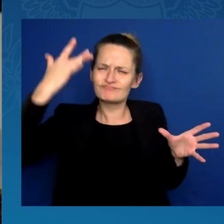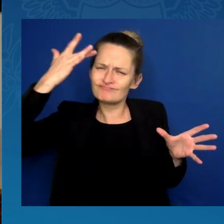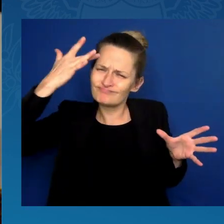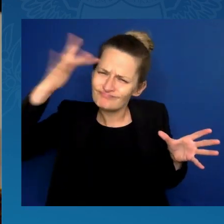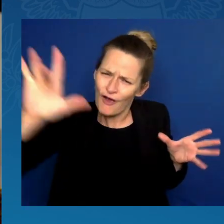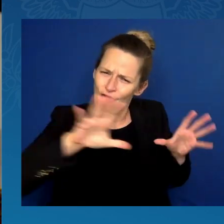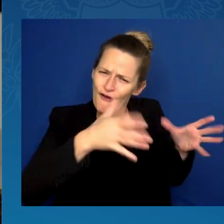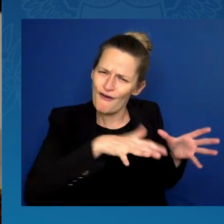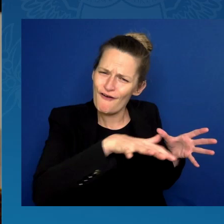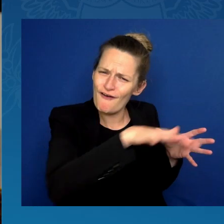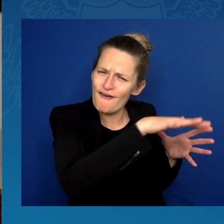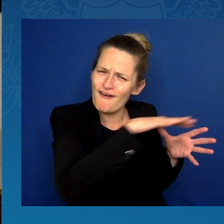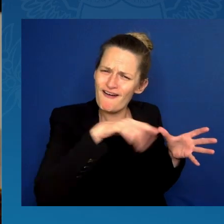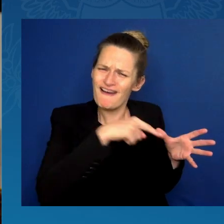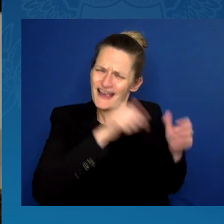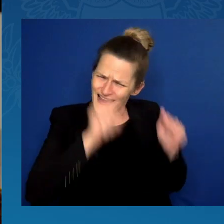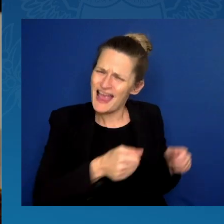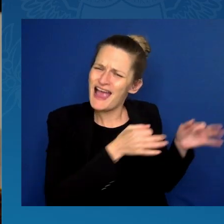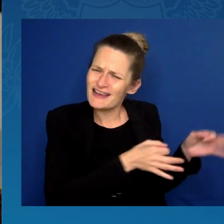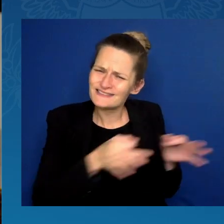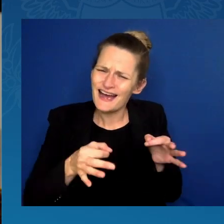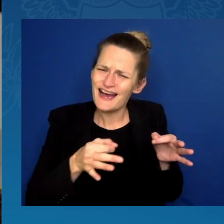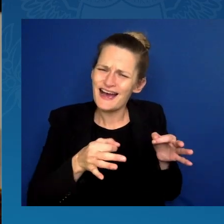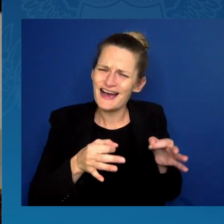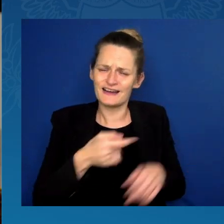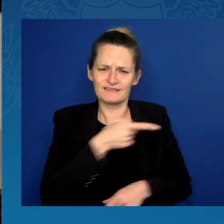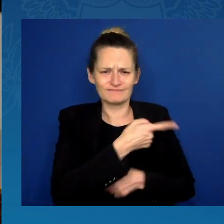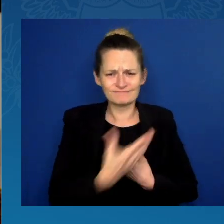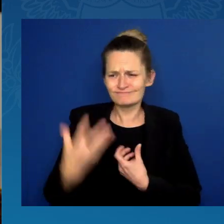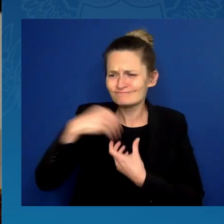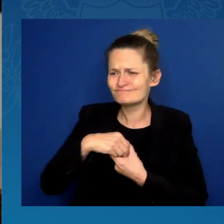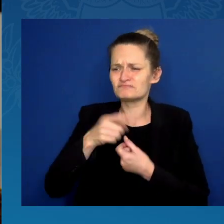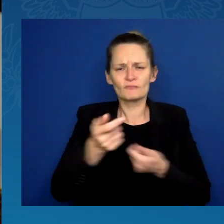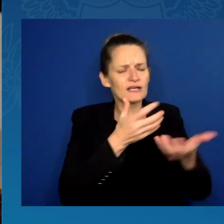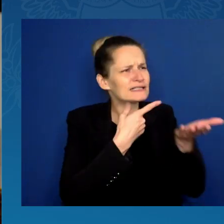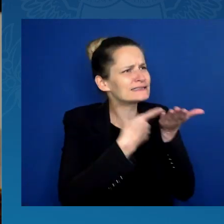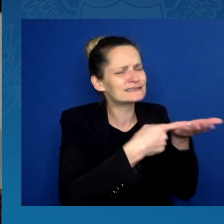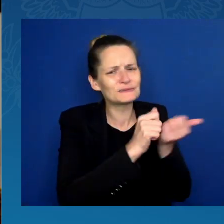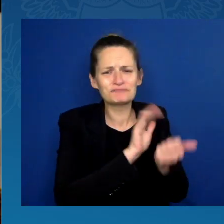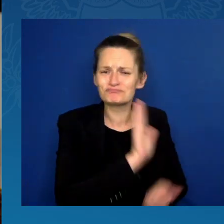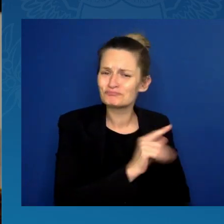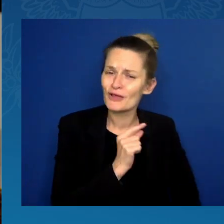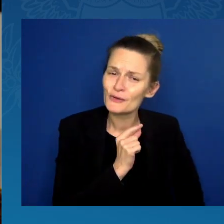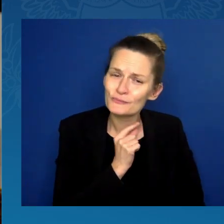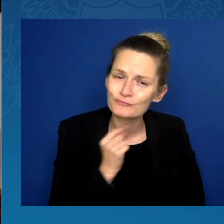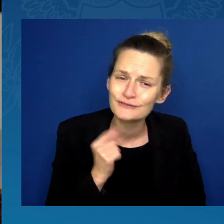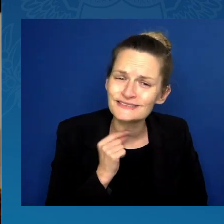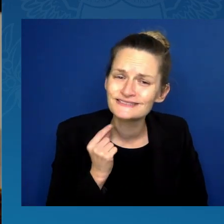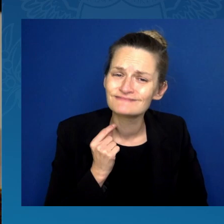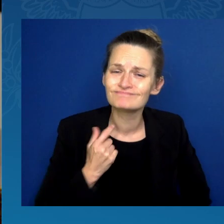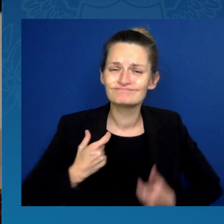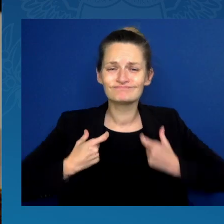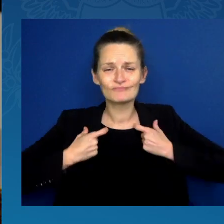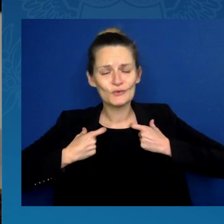their pastor, their rabbi, their physician, their loved ones. But the government should not be making these decisions for women.